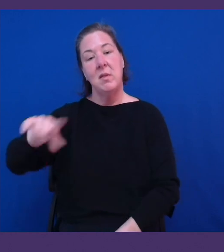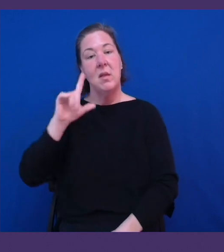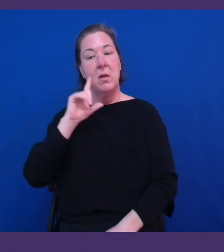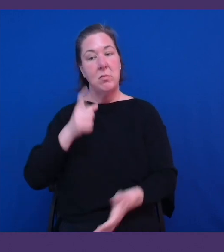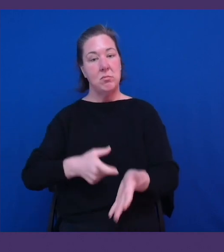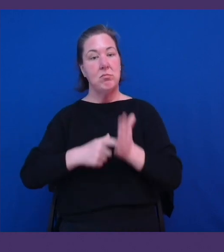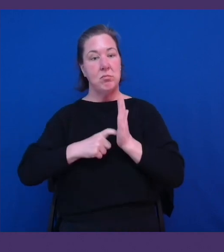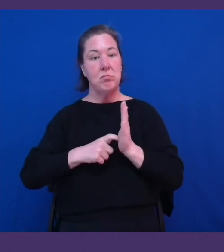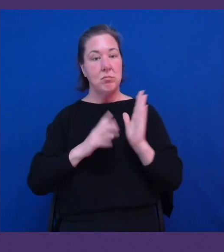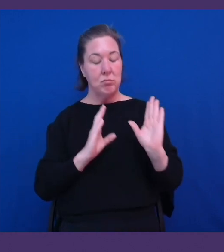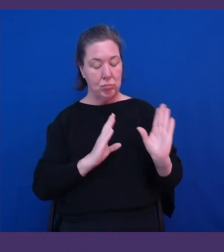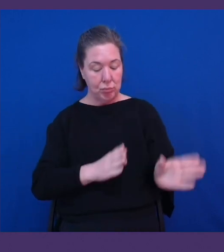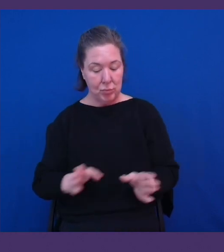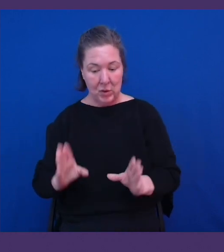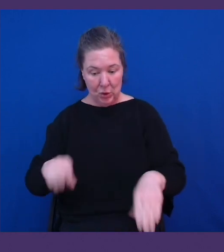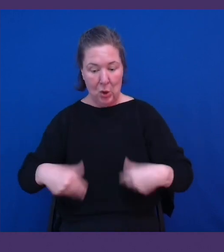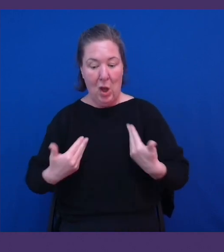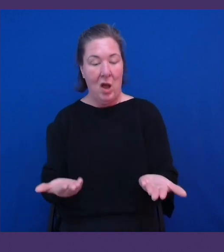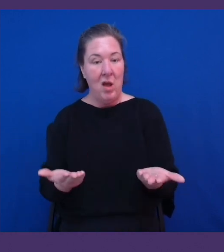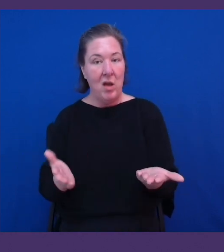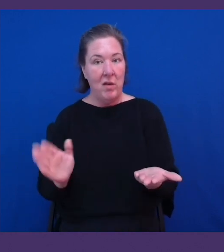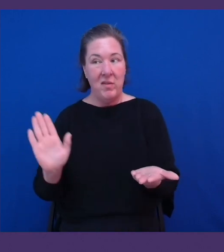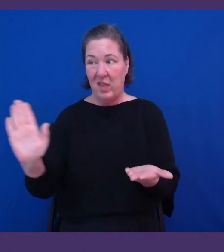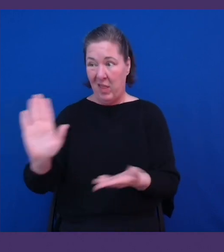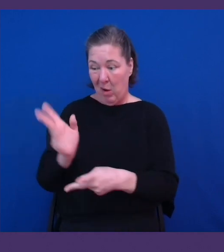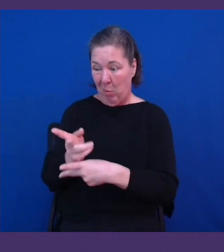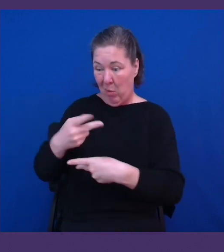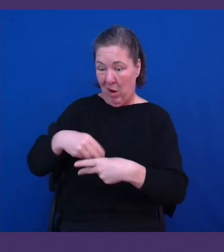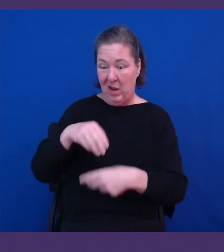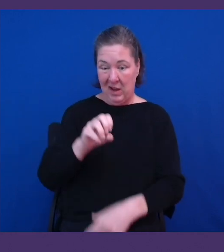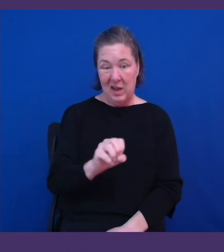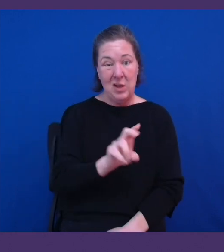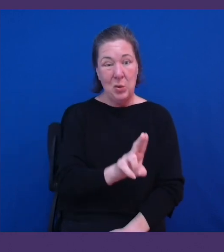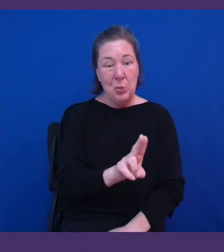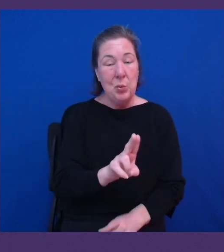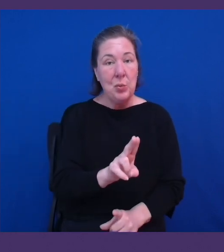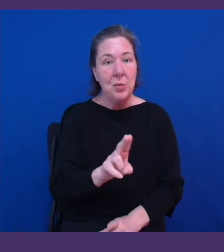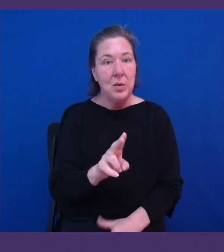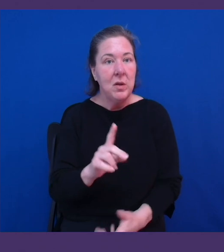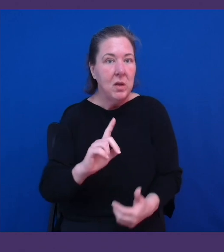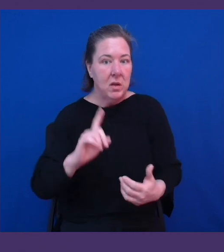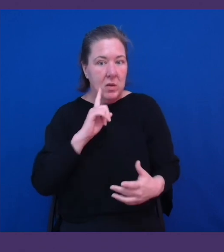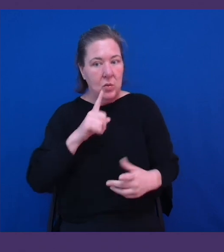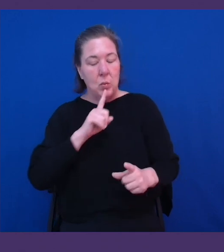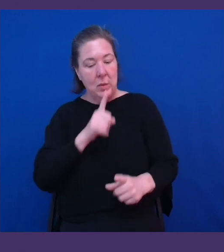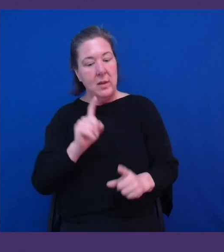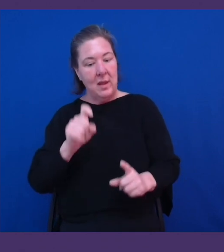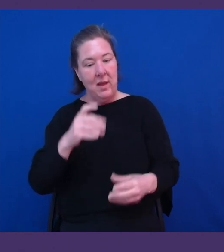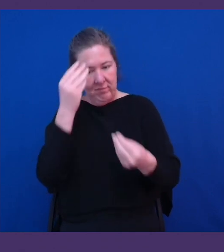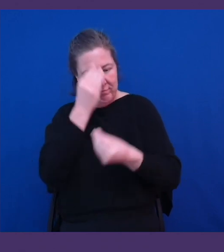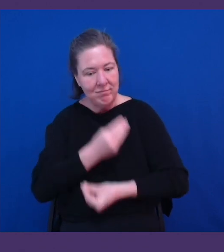to offer their products in the EU. So, in short, they've got to tell regulators that they're complying.